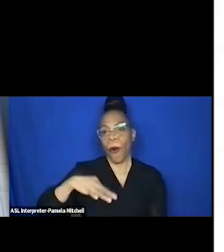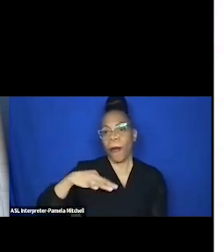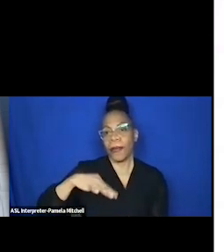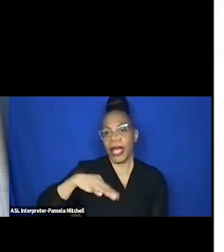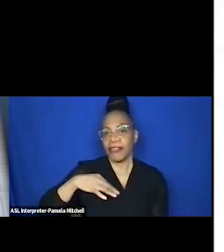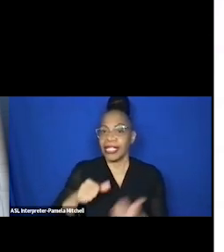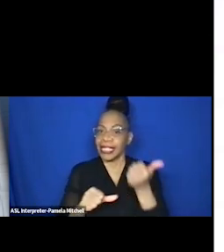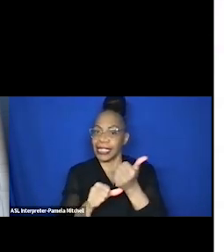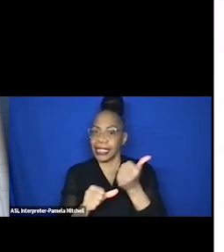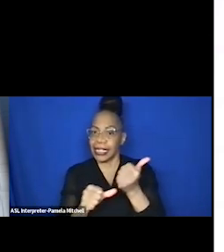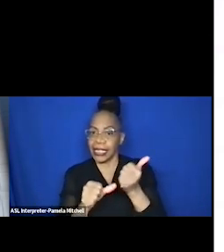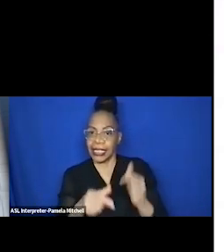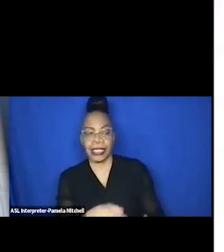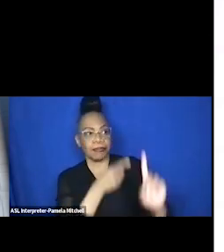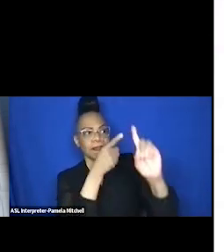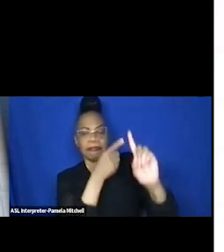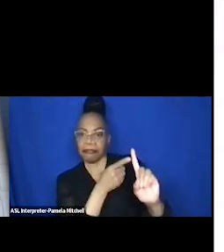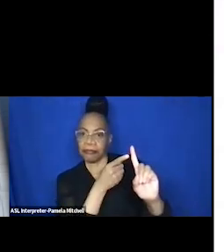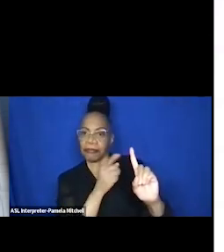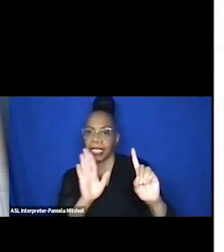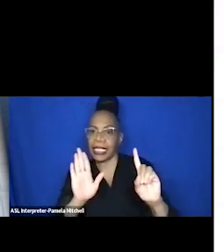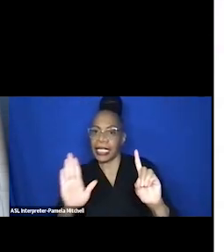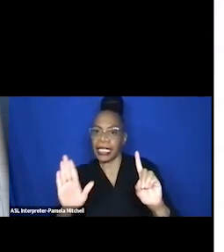in reaching his housing goals.